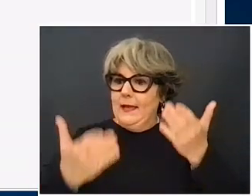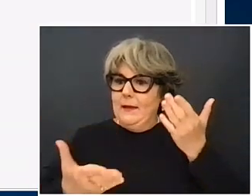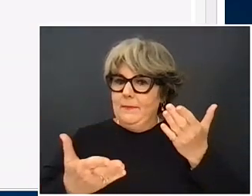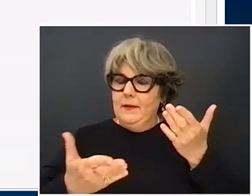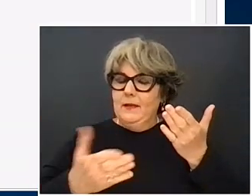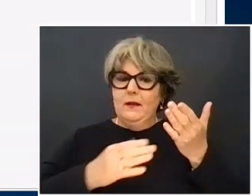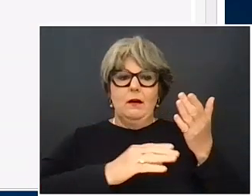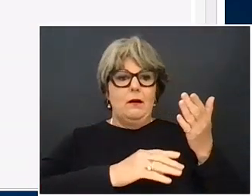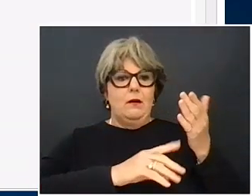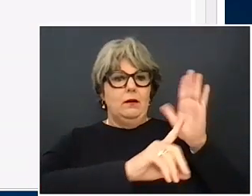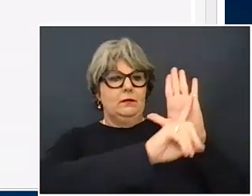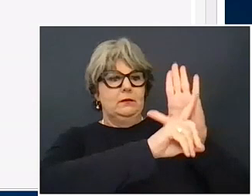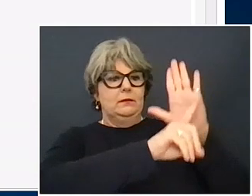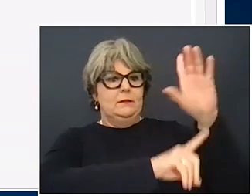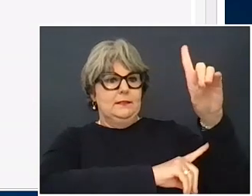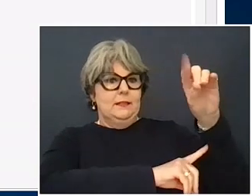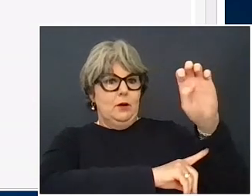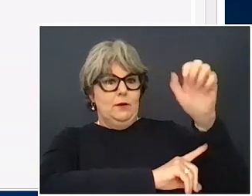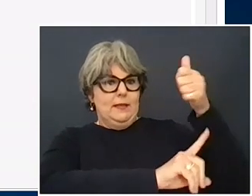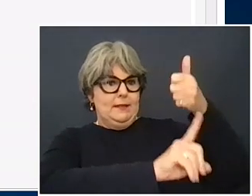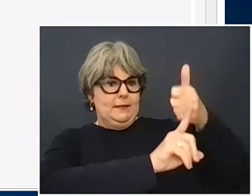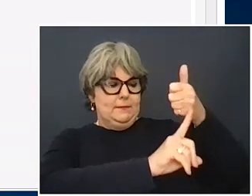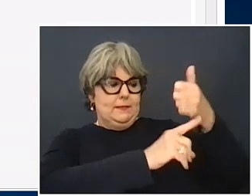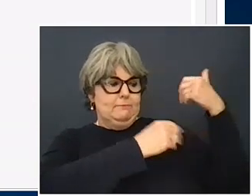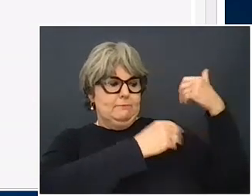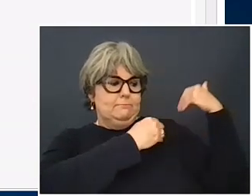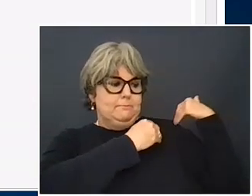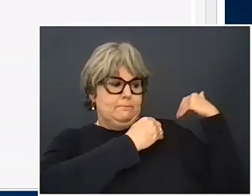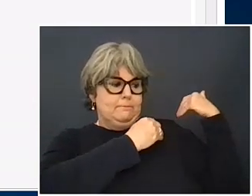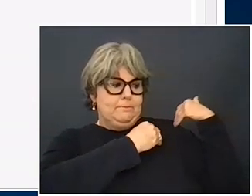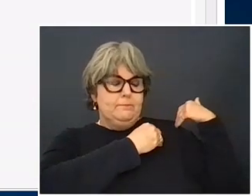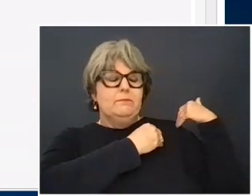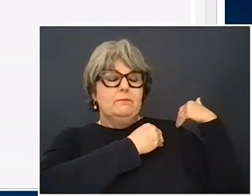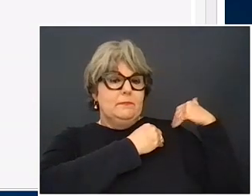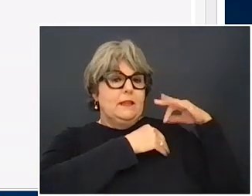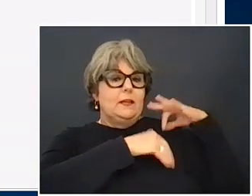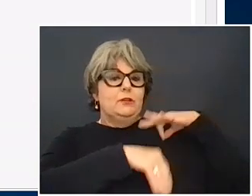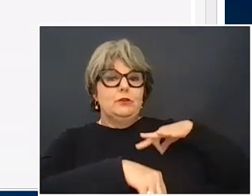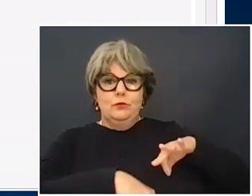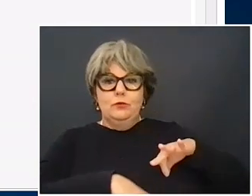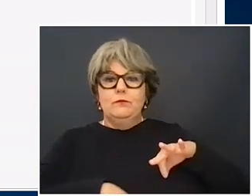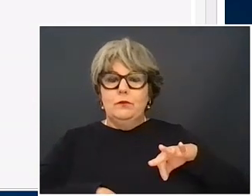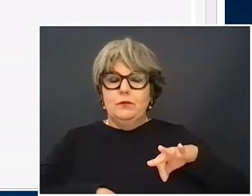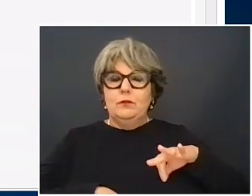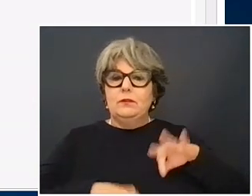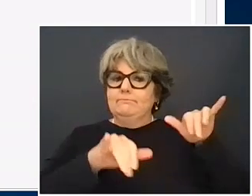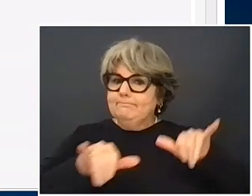way to have that which is useful done in a consistent way, so you don't have multiple